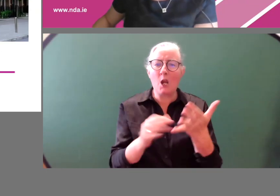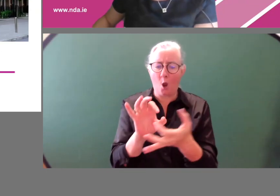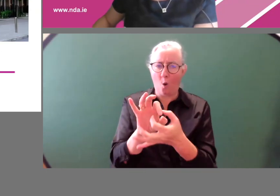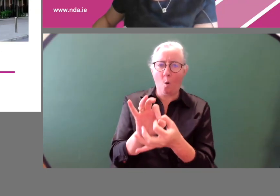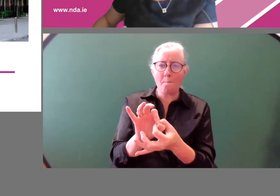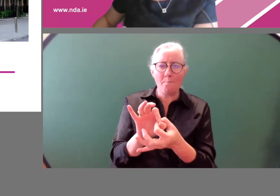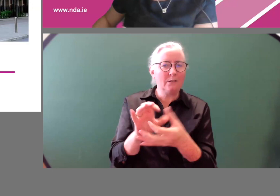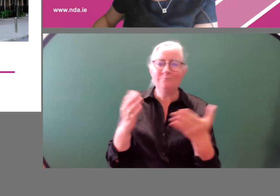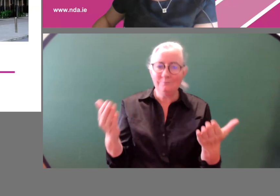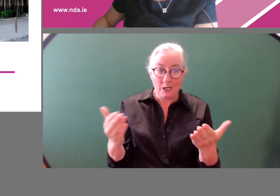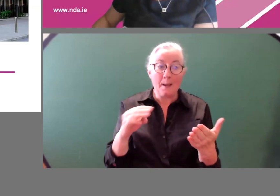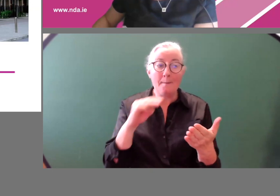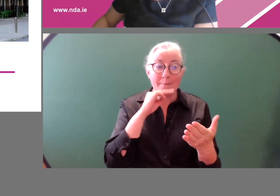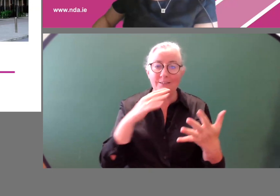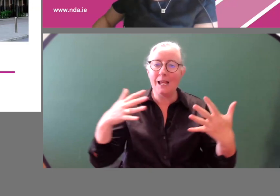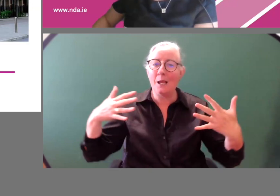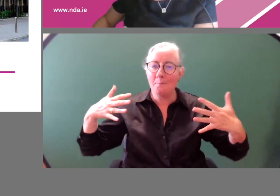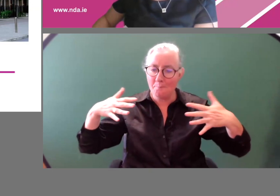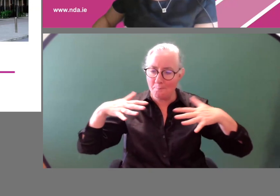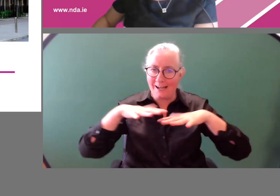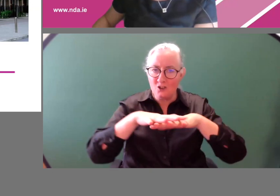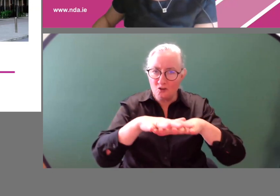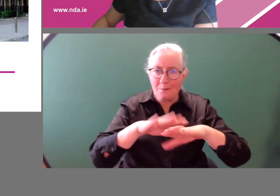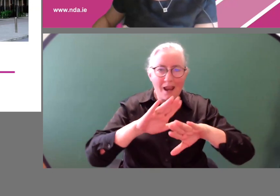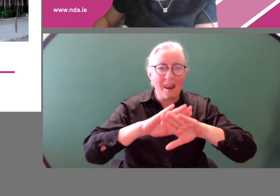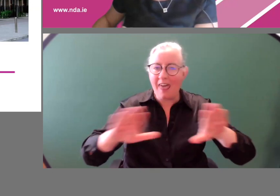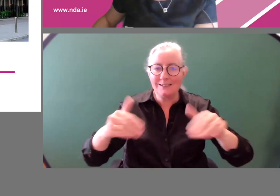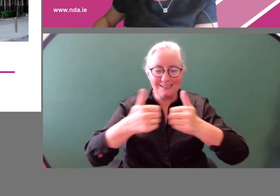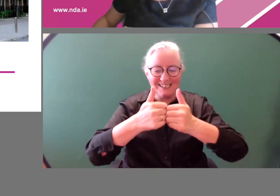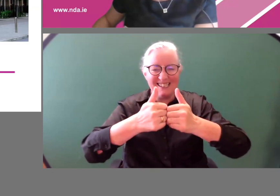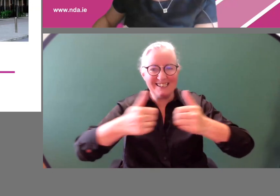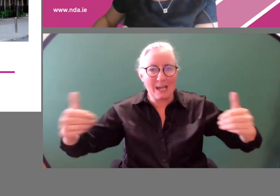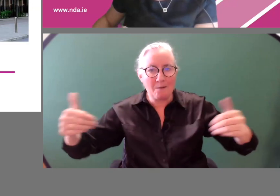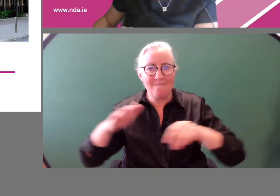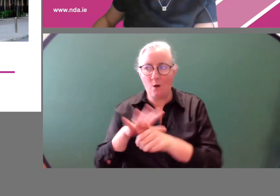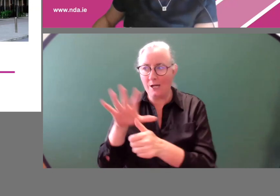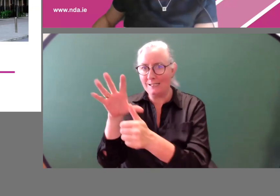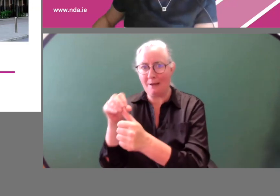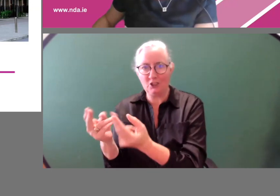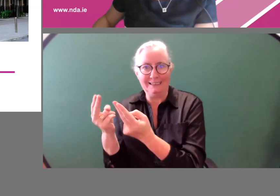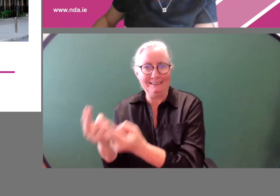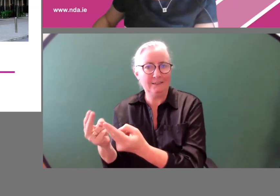this is about mainstreaming and not considering them separate for special needs, integrated into